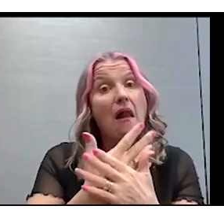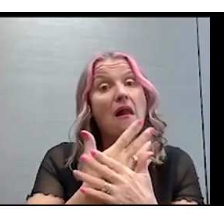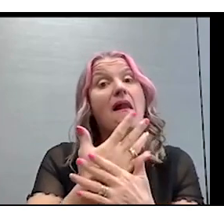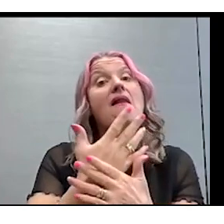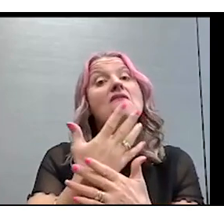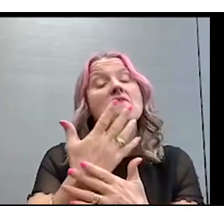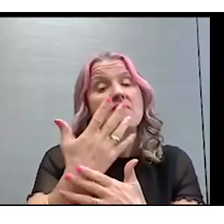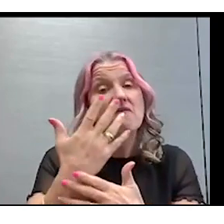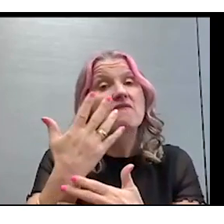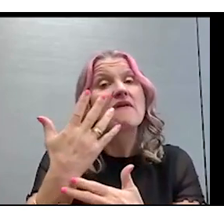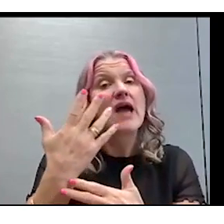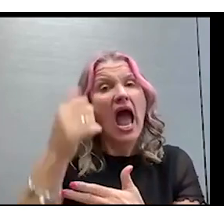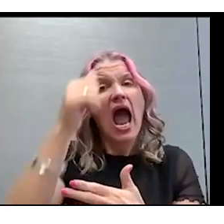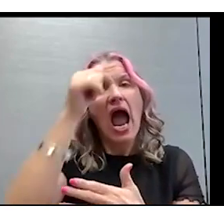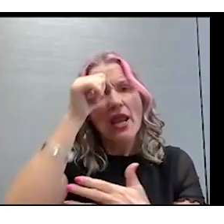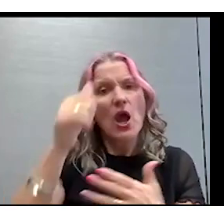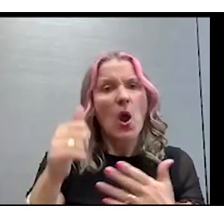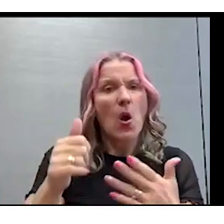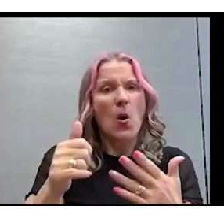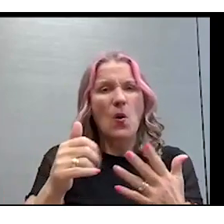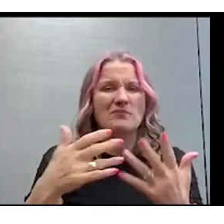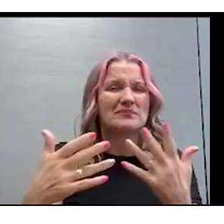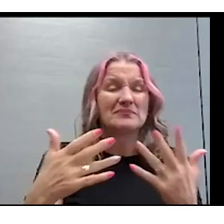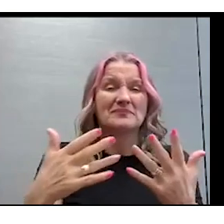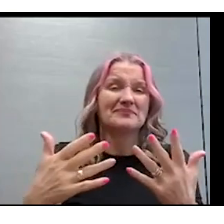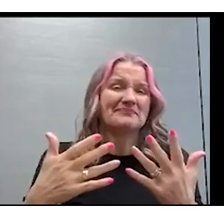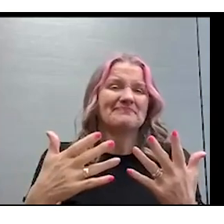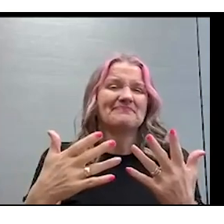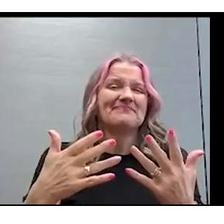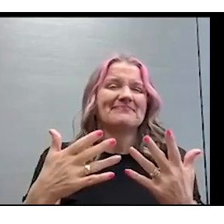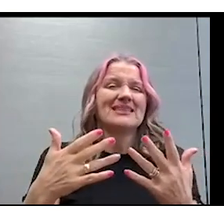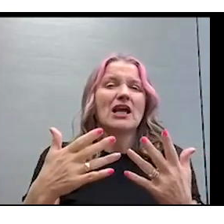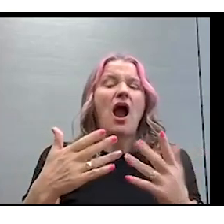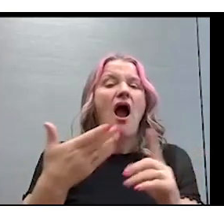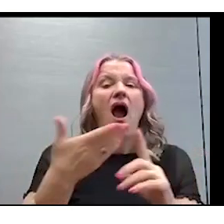And I know it's a little bit out of the context of today, but just to give you some insights,